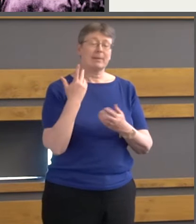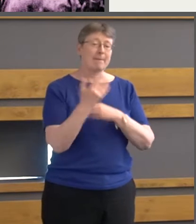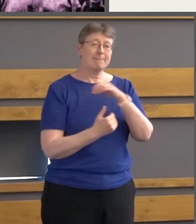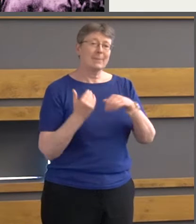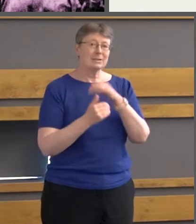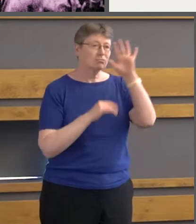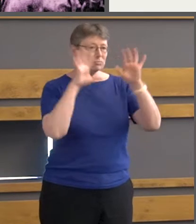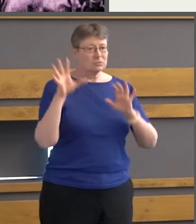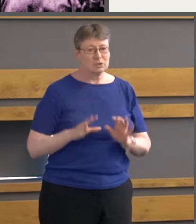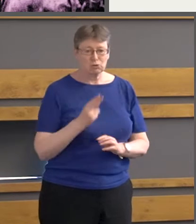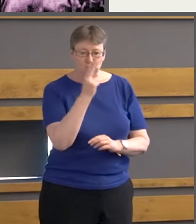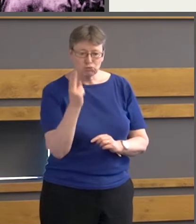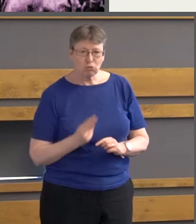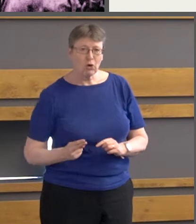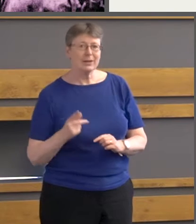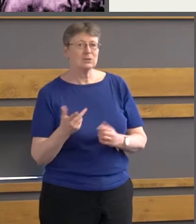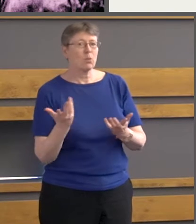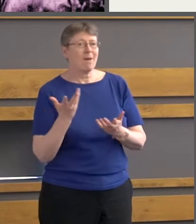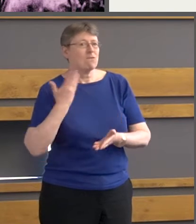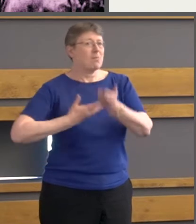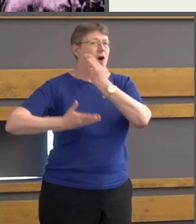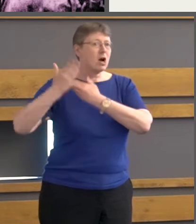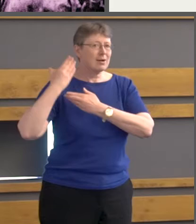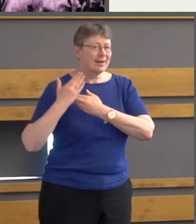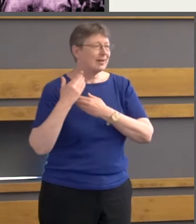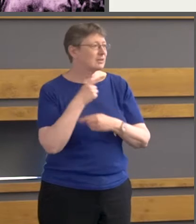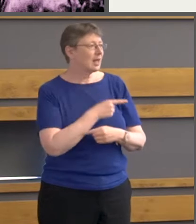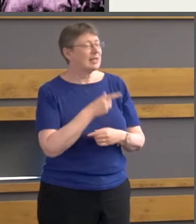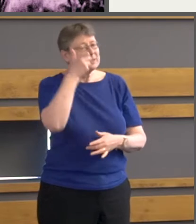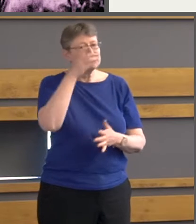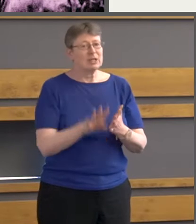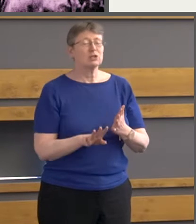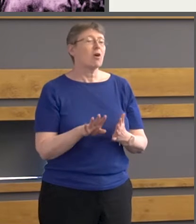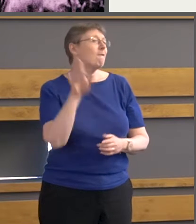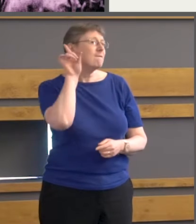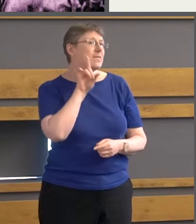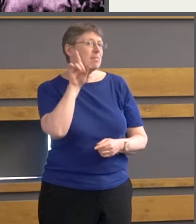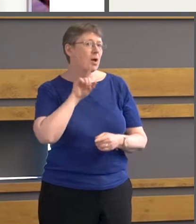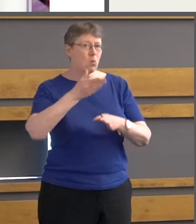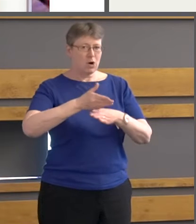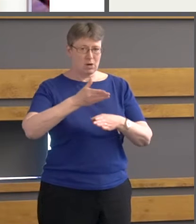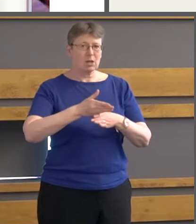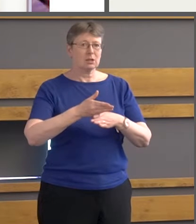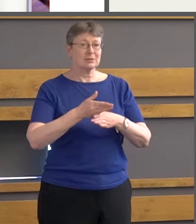and drawings inspired by the archives, reflecting on the experiences of female jute industry workers in factories and in fields